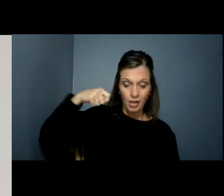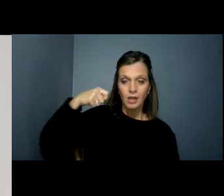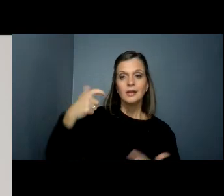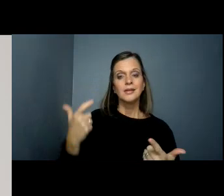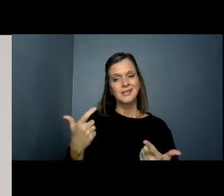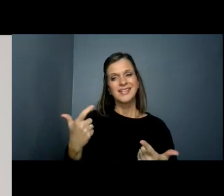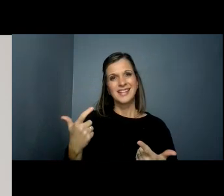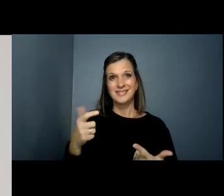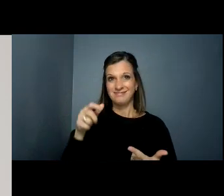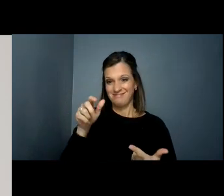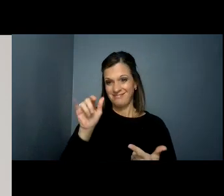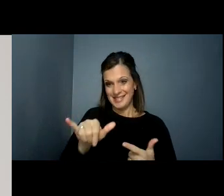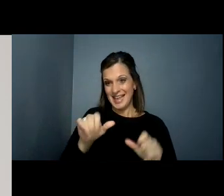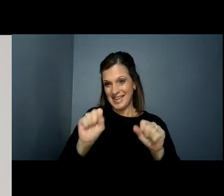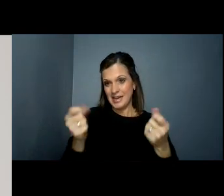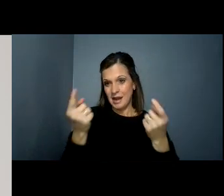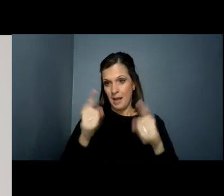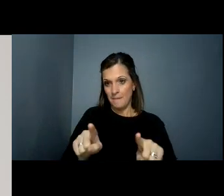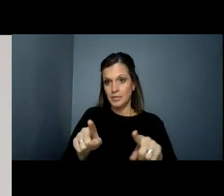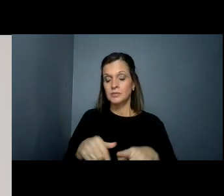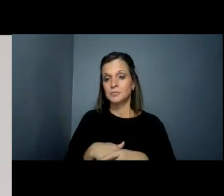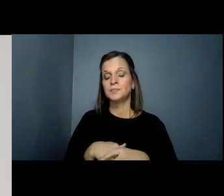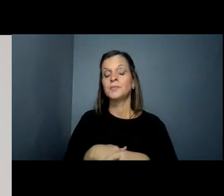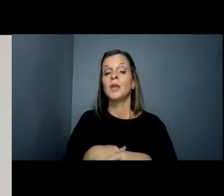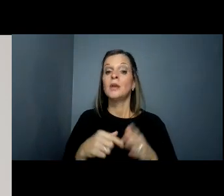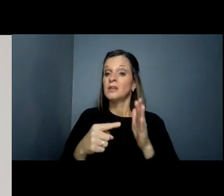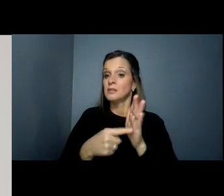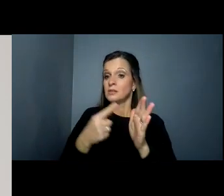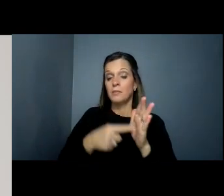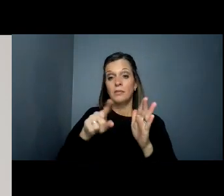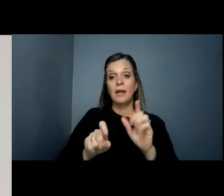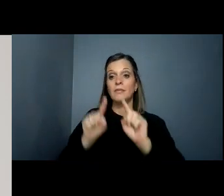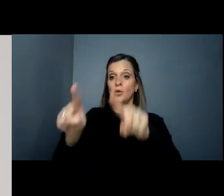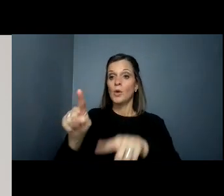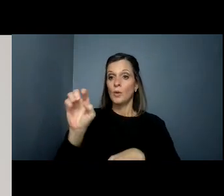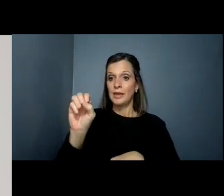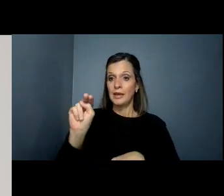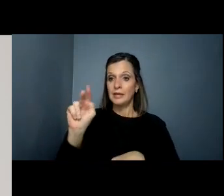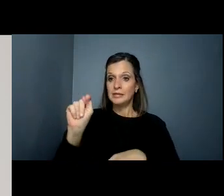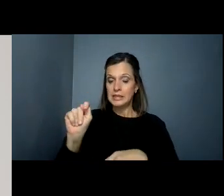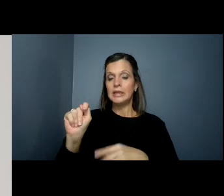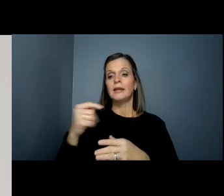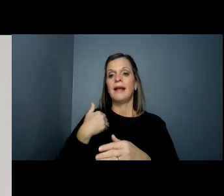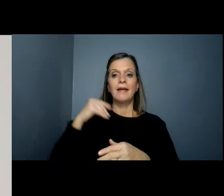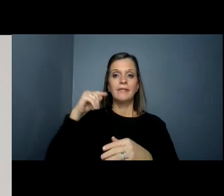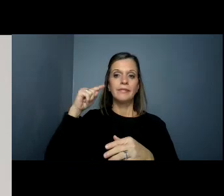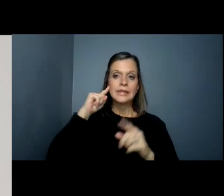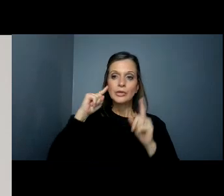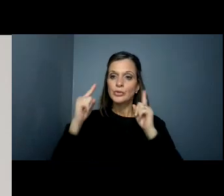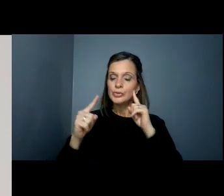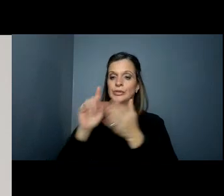That's why sometimes they have to be scheduled into the. Ear, nose and throat office to have it done cleaned out every six months or so.